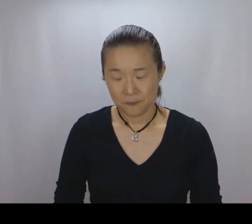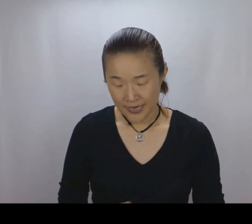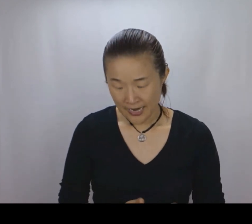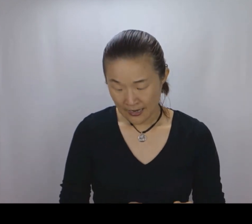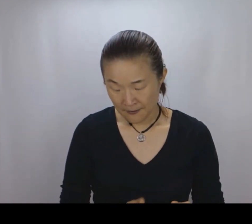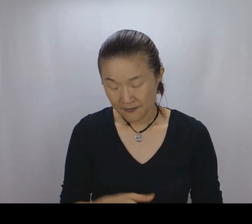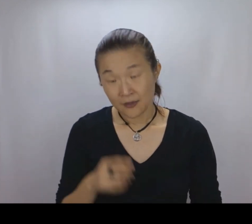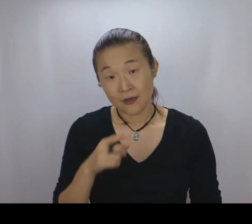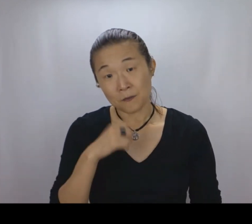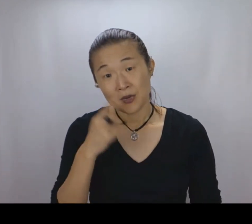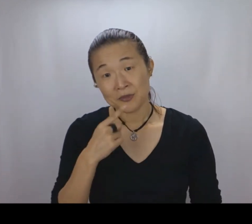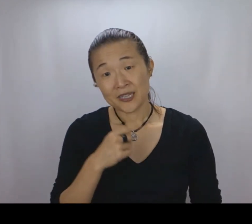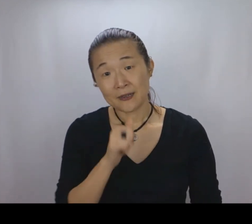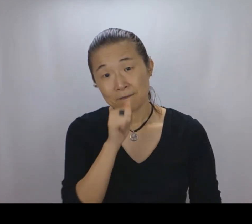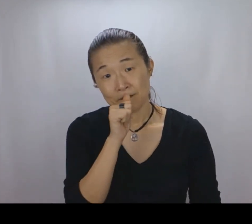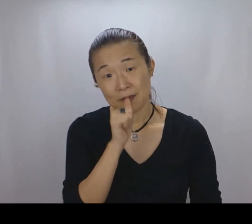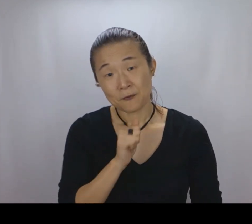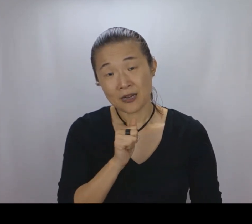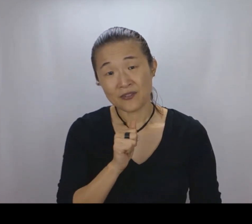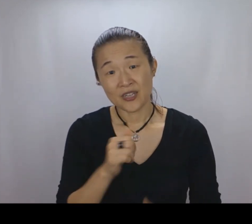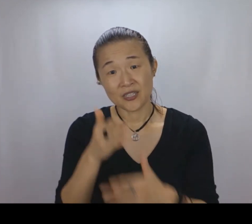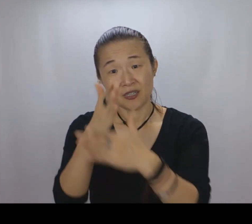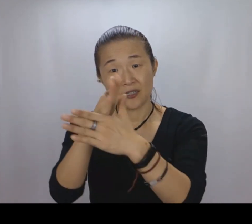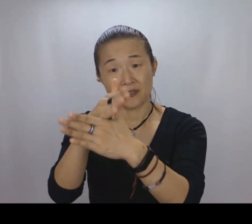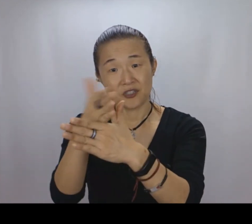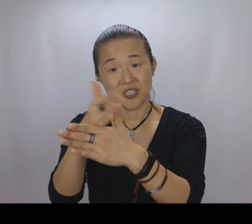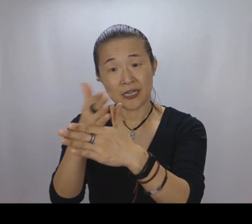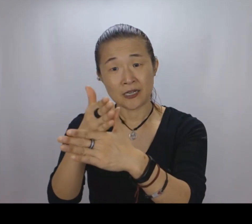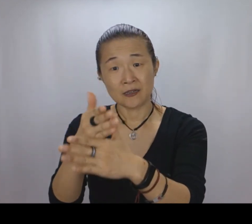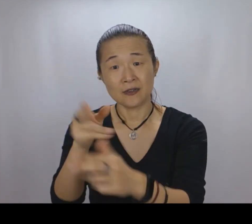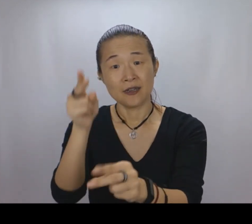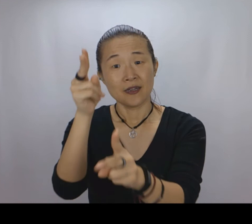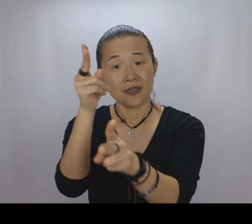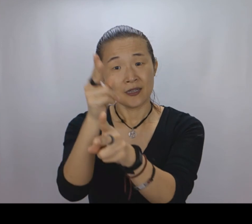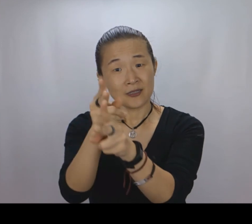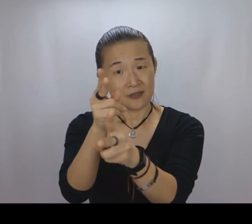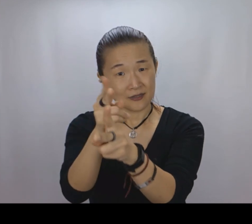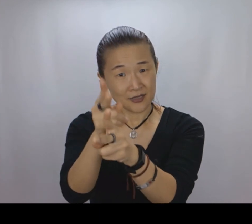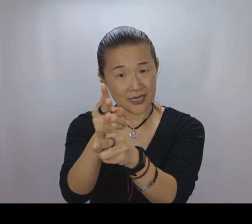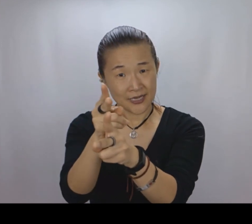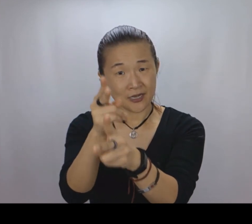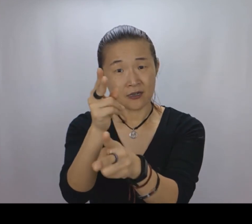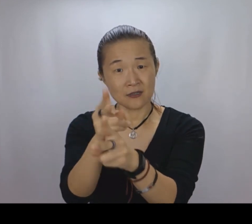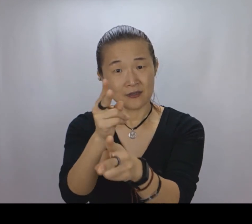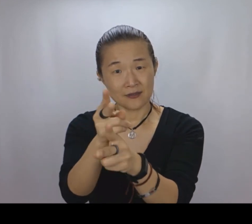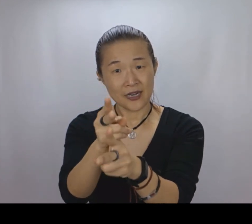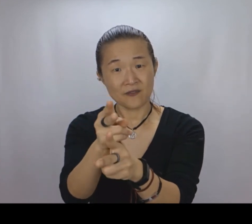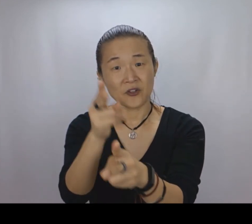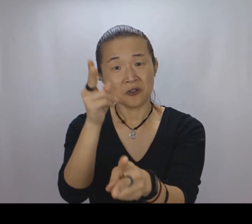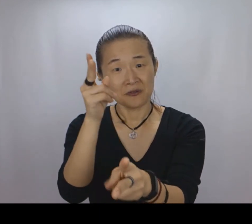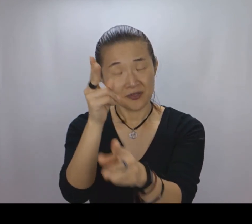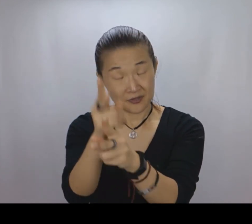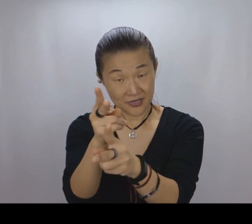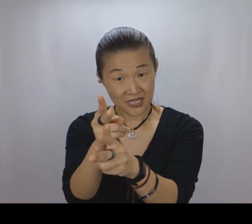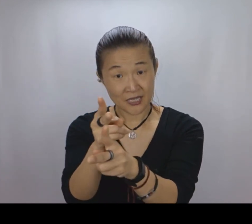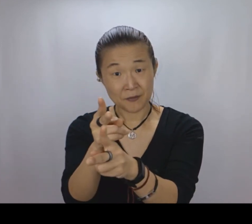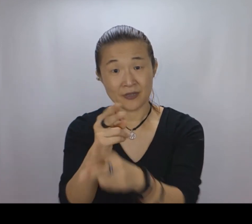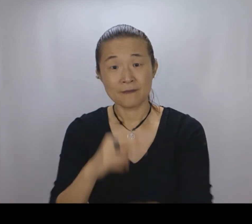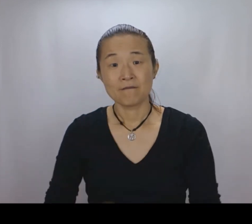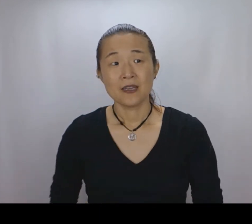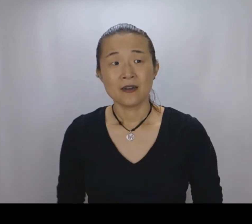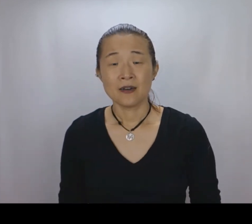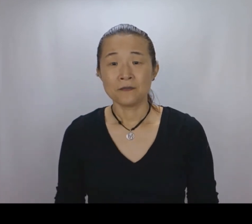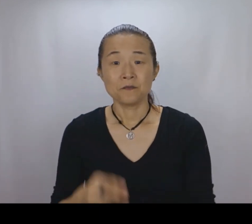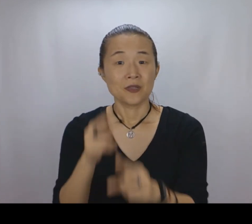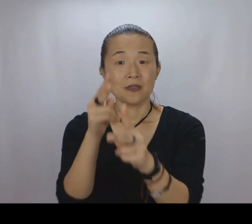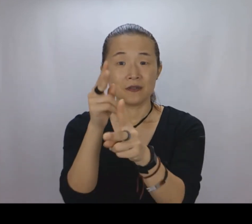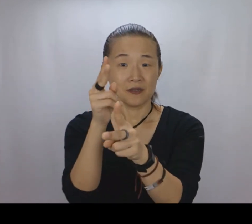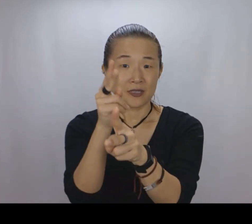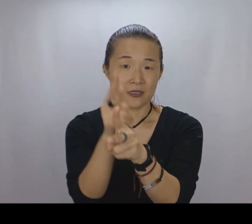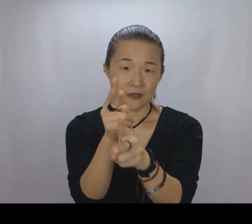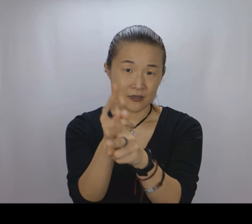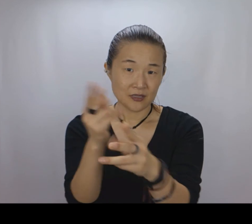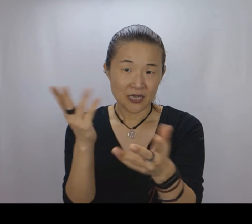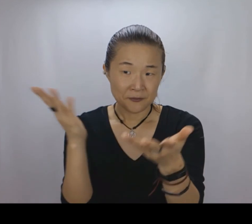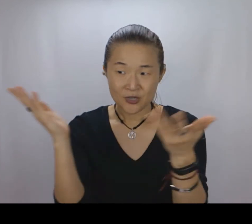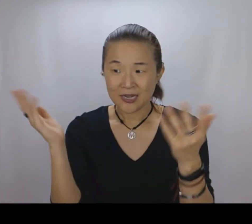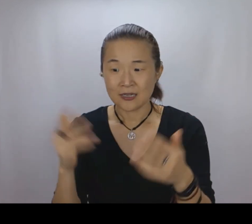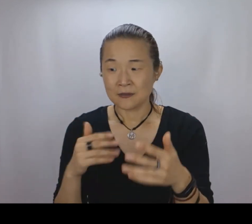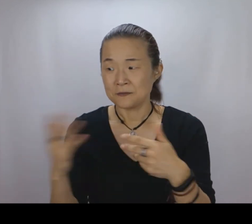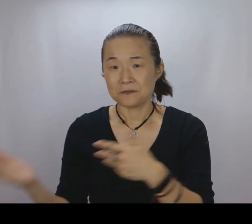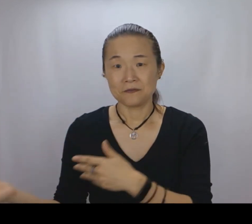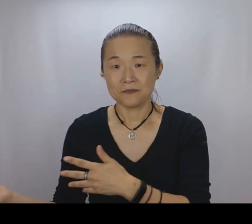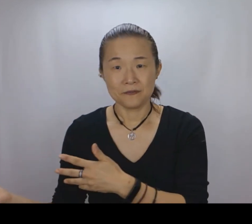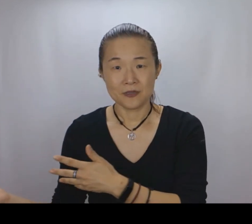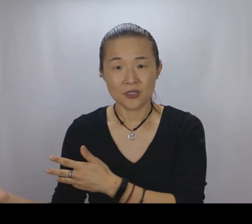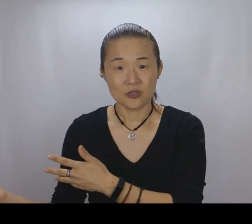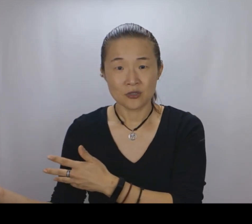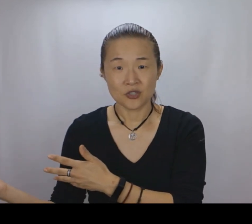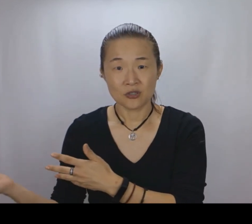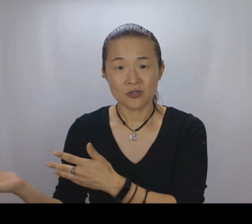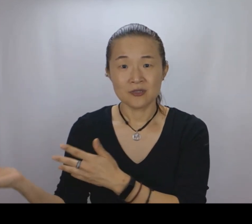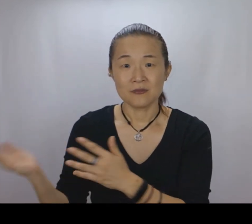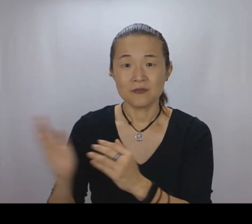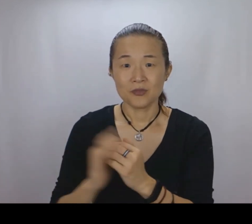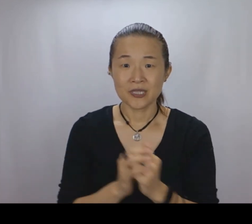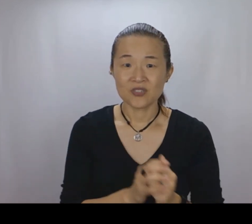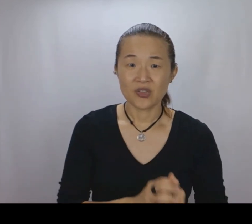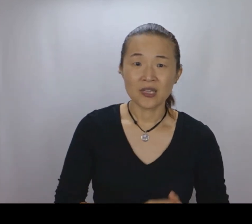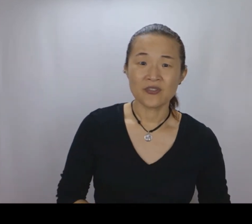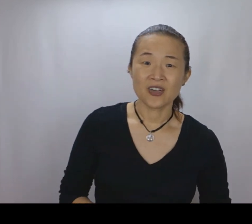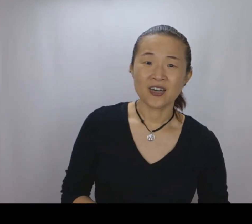We have public, private, share, and take care, careful, keep, keep track of your children please for the love of God.